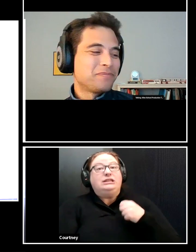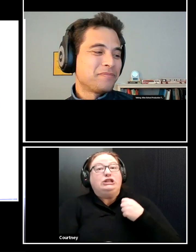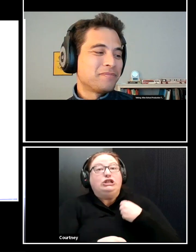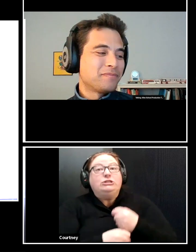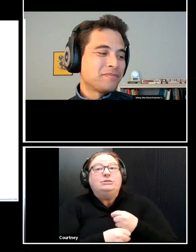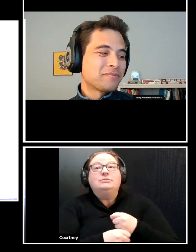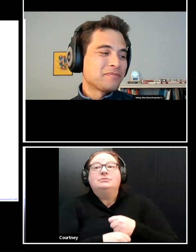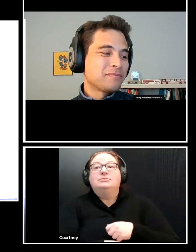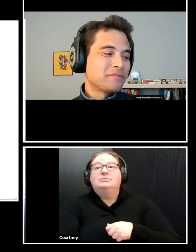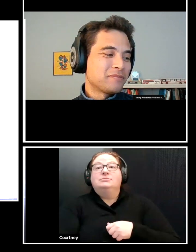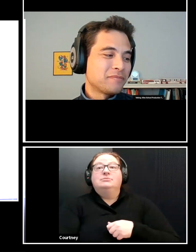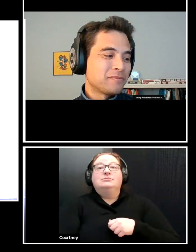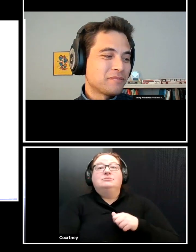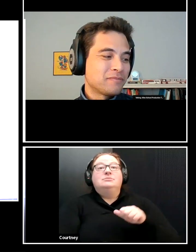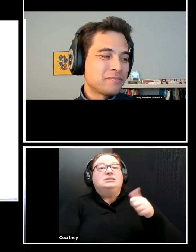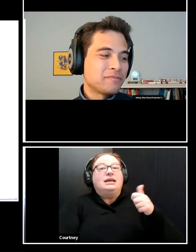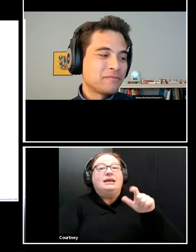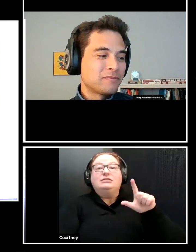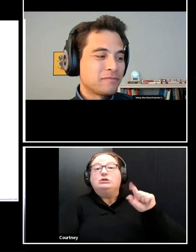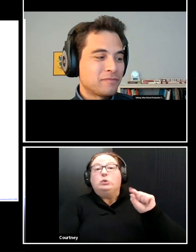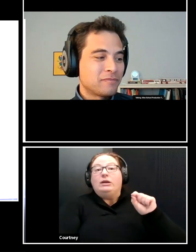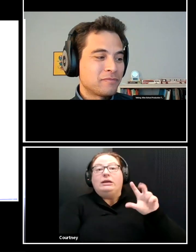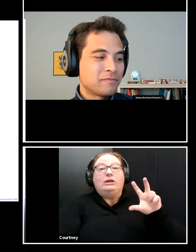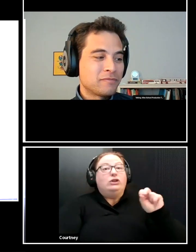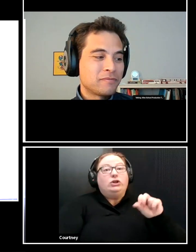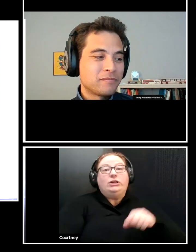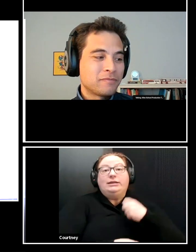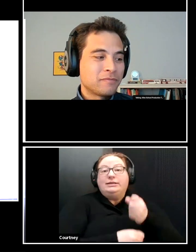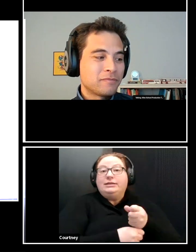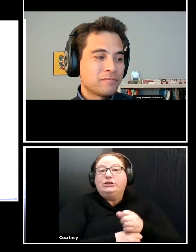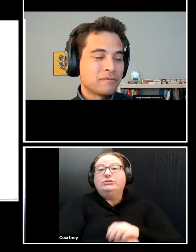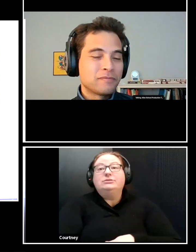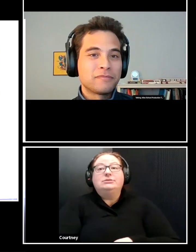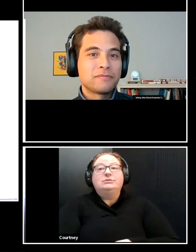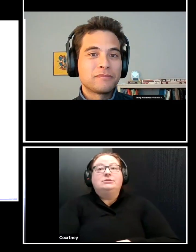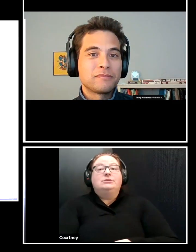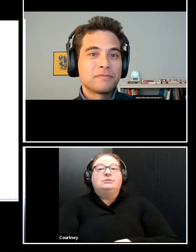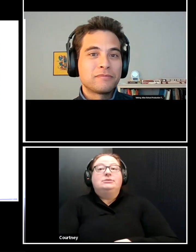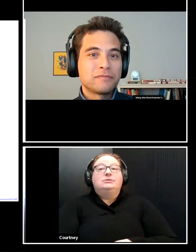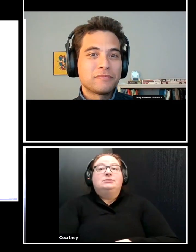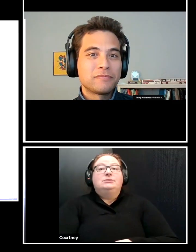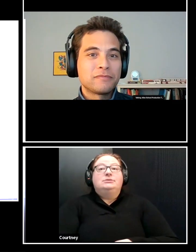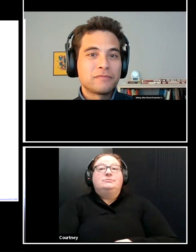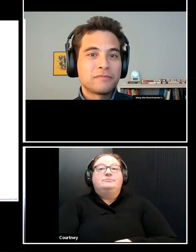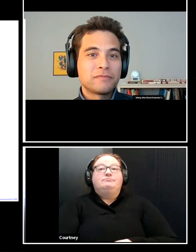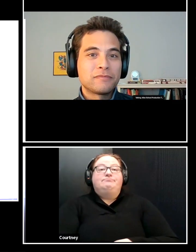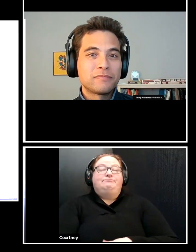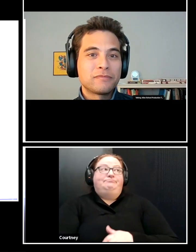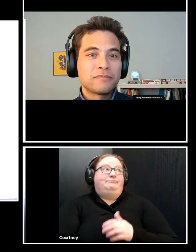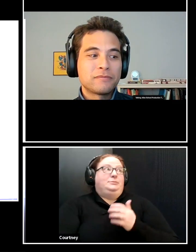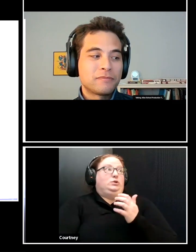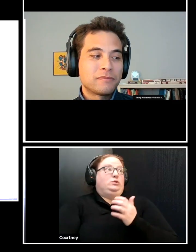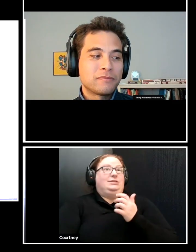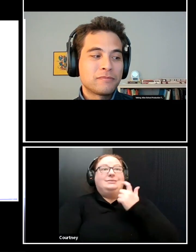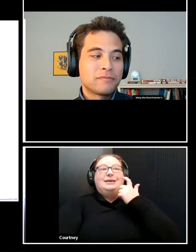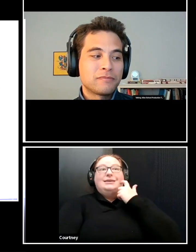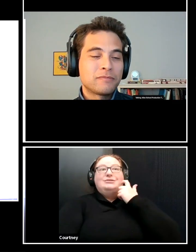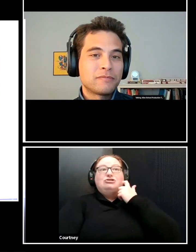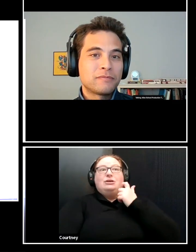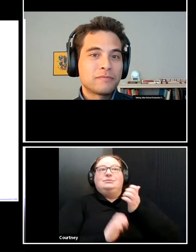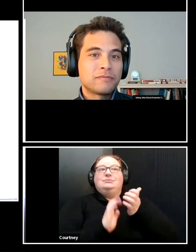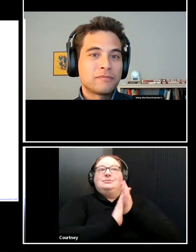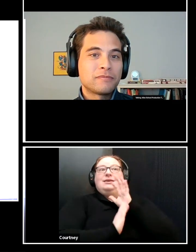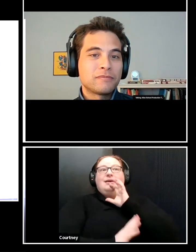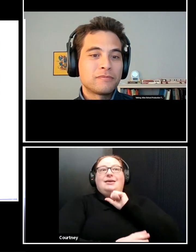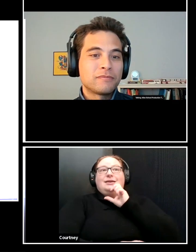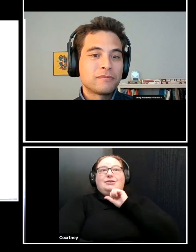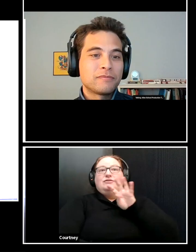cuz you know looking out I mean it's you know goodness I just turned 40 last year. Um you know